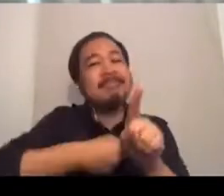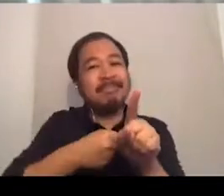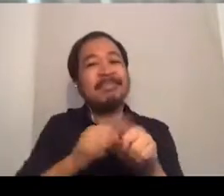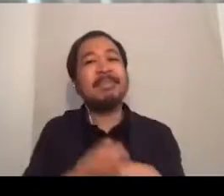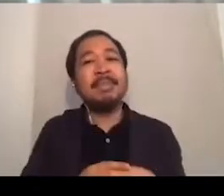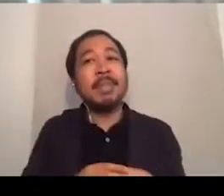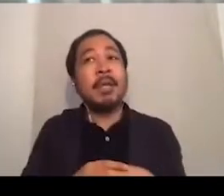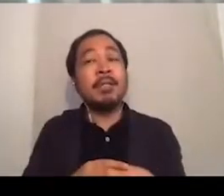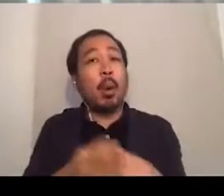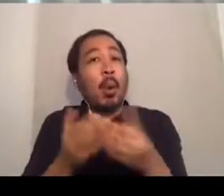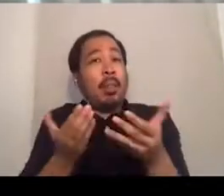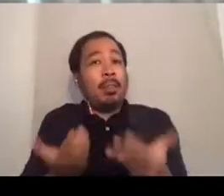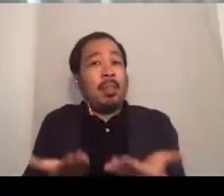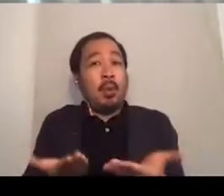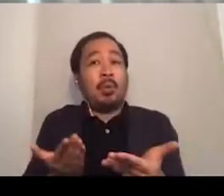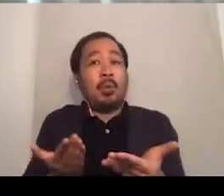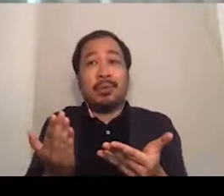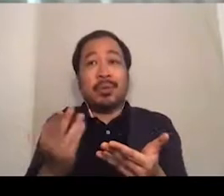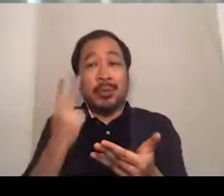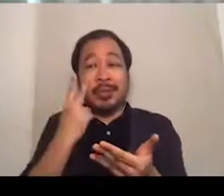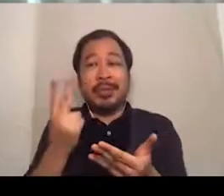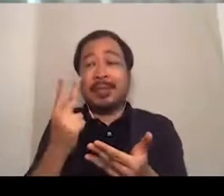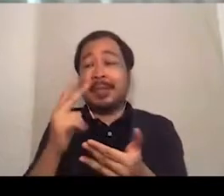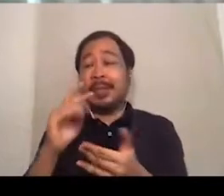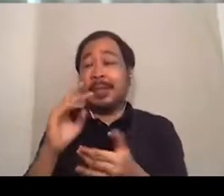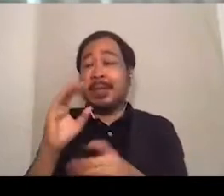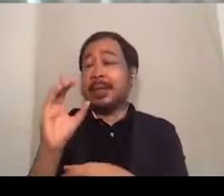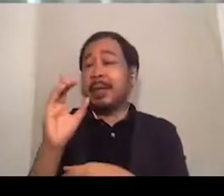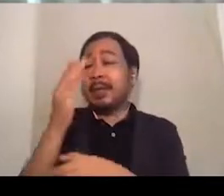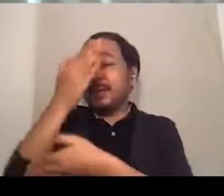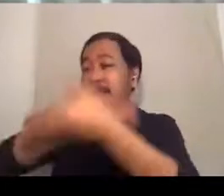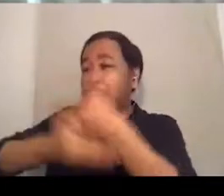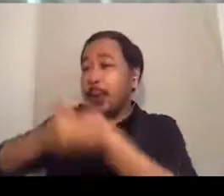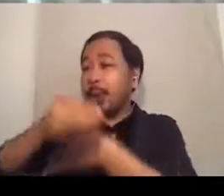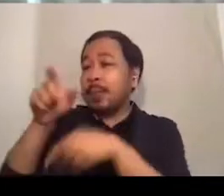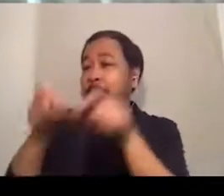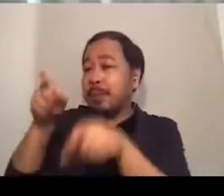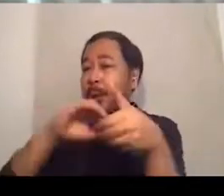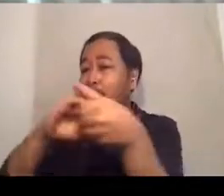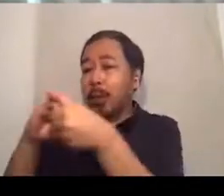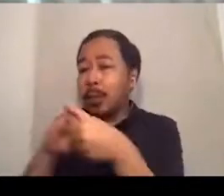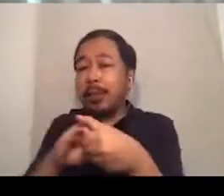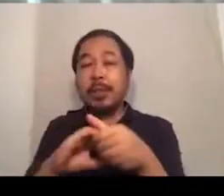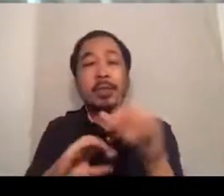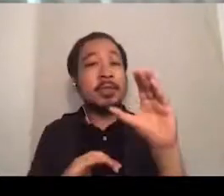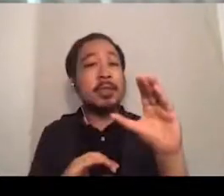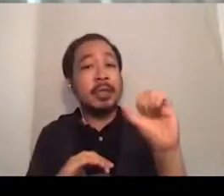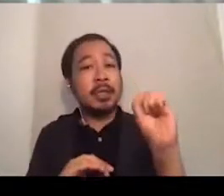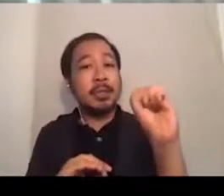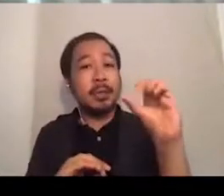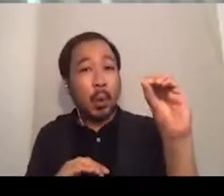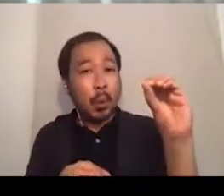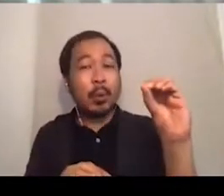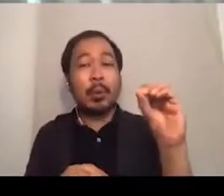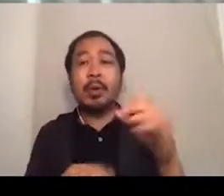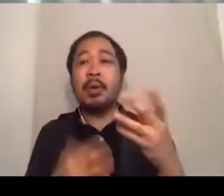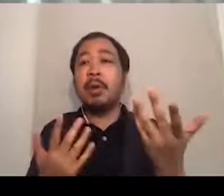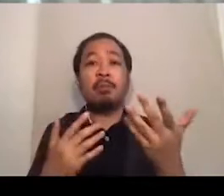Especially, we heard from the Pacific, Bangladesh or India